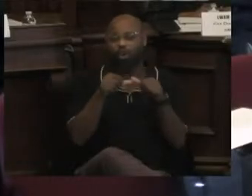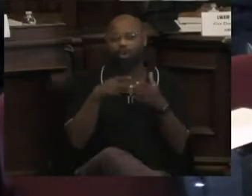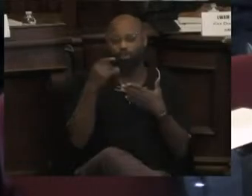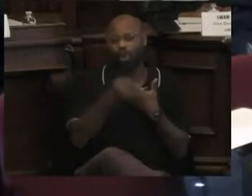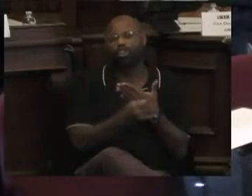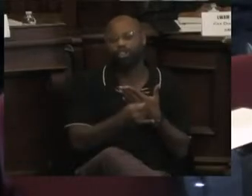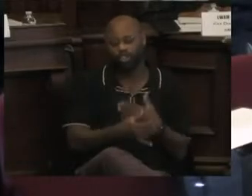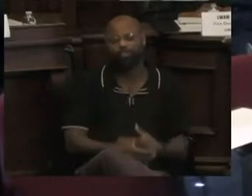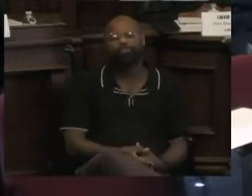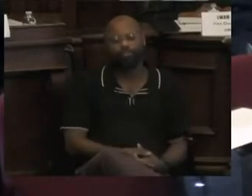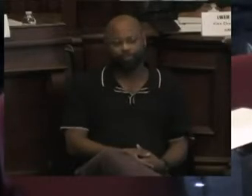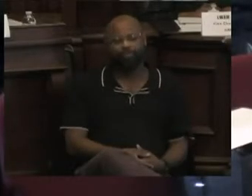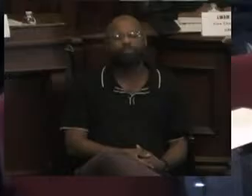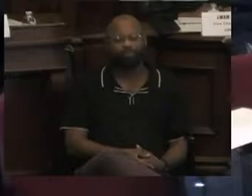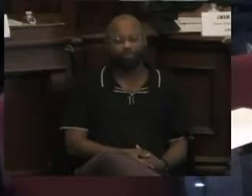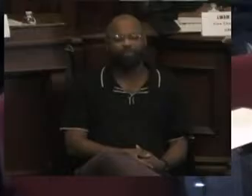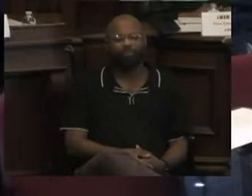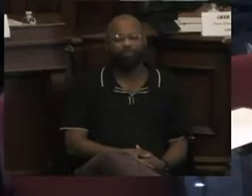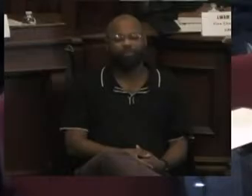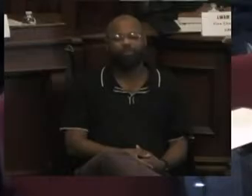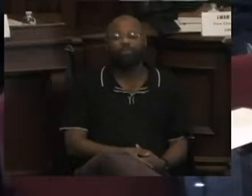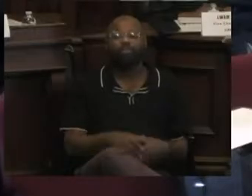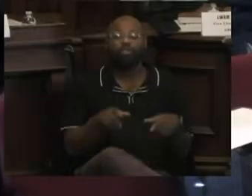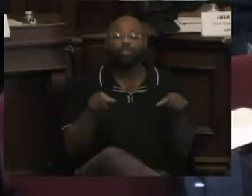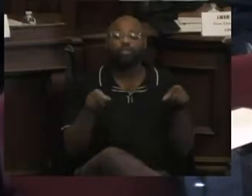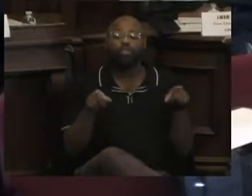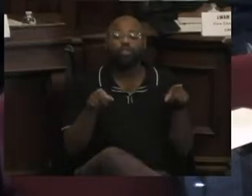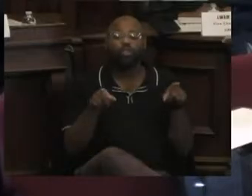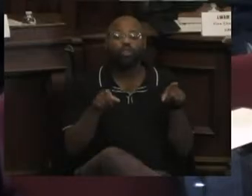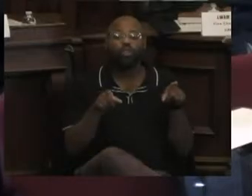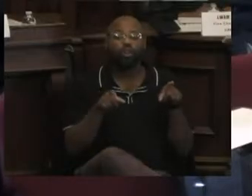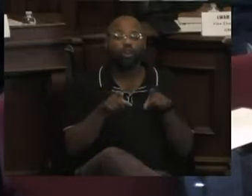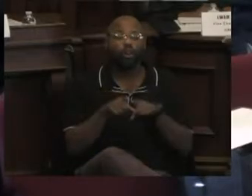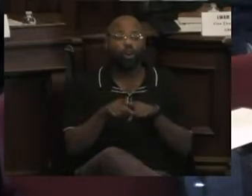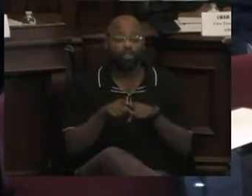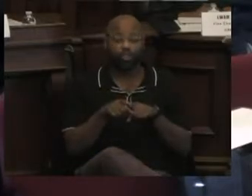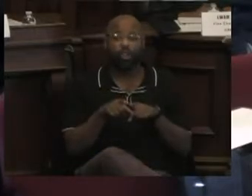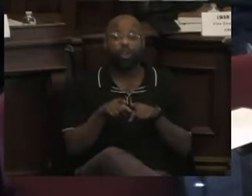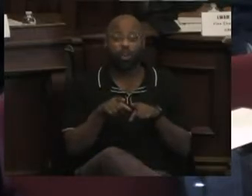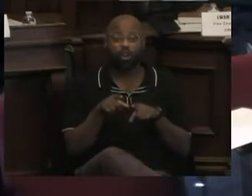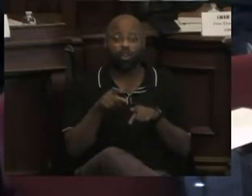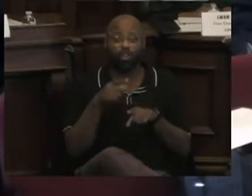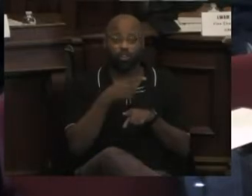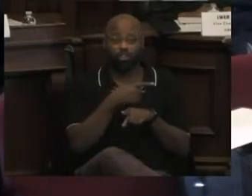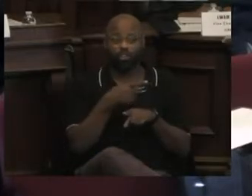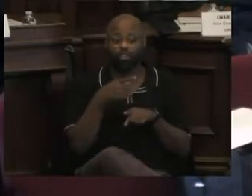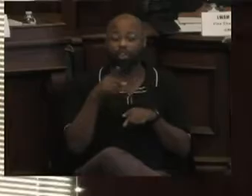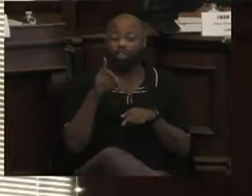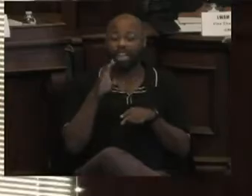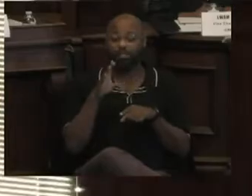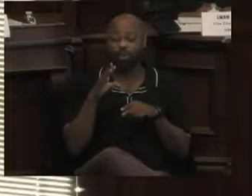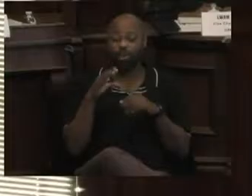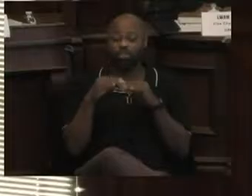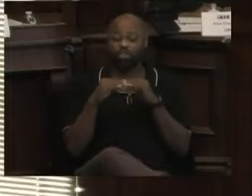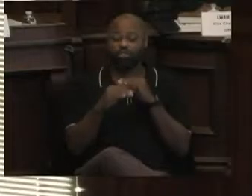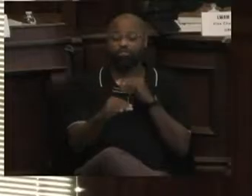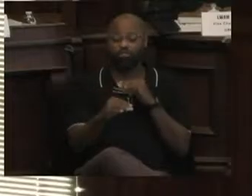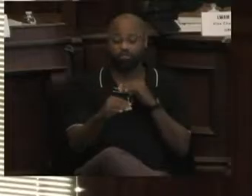start to add those dashboards. So this is an ongoing project.